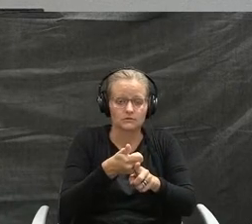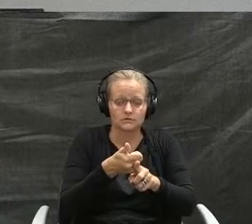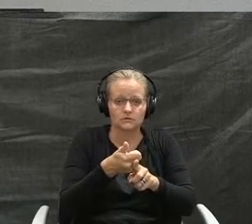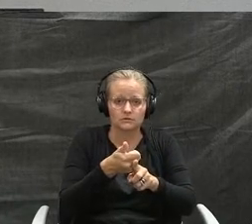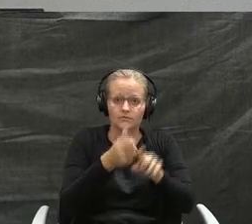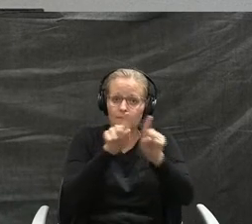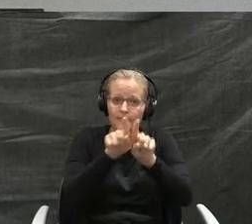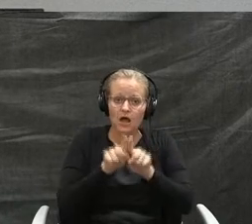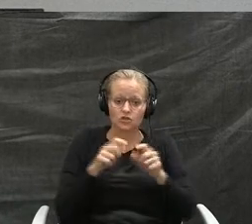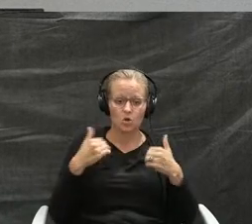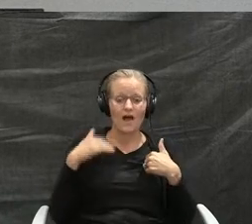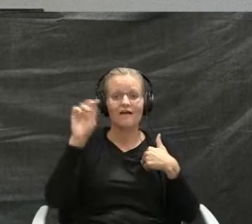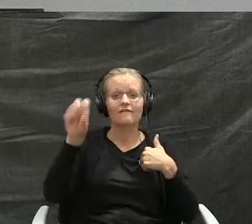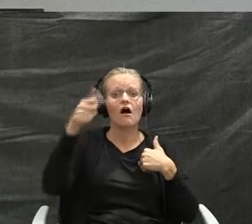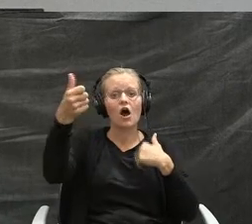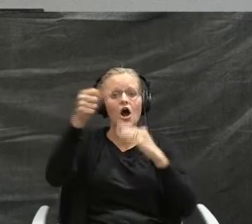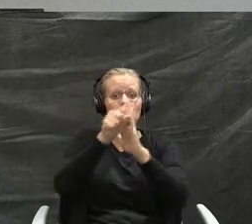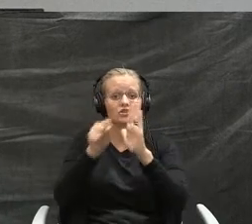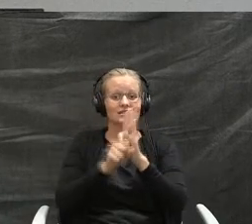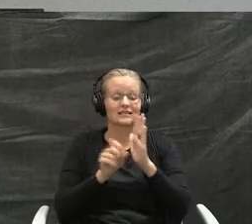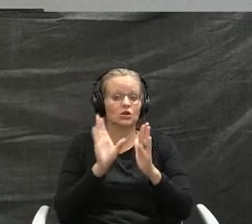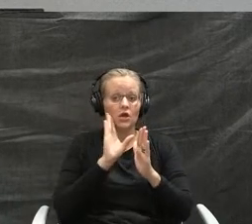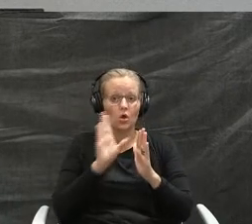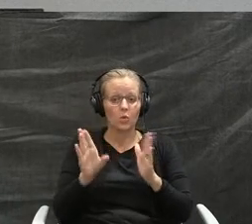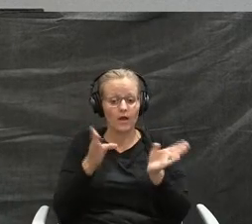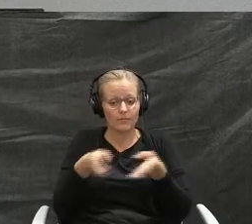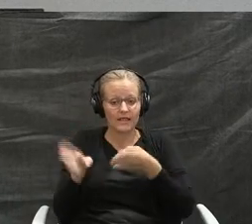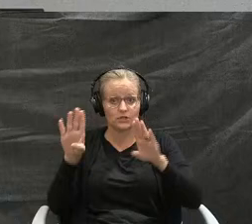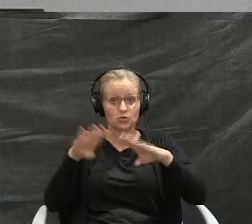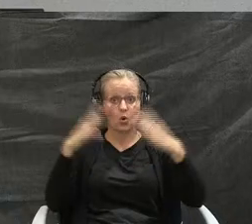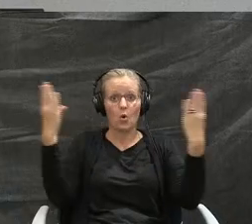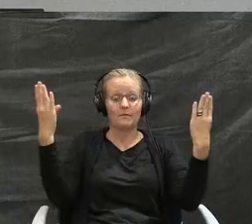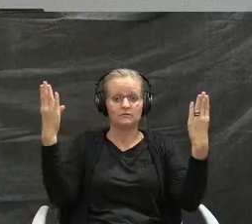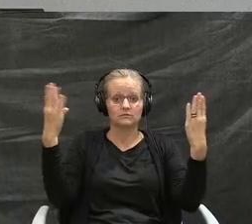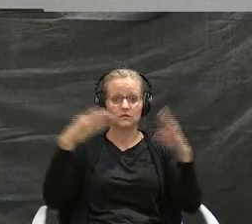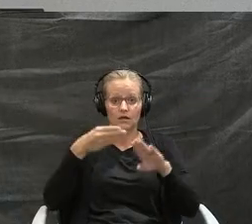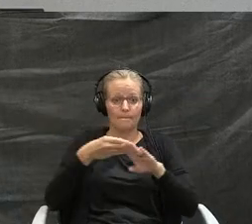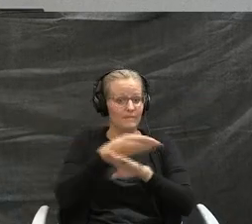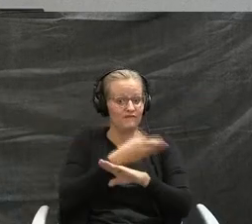ahead of us that we will be able to follow and see what happens